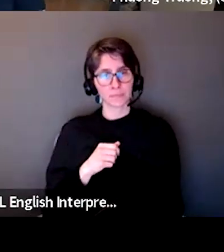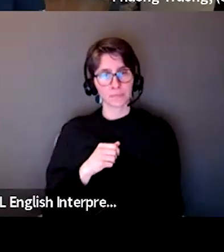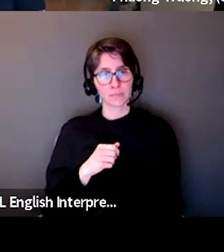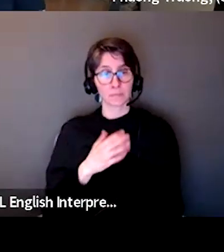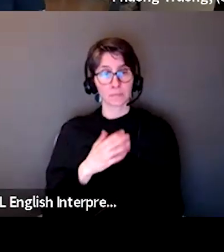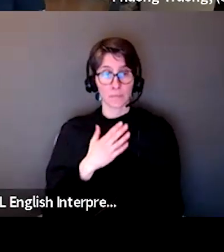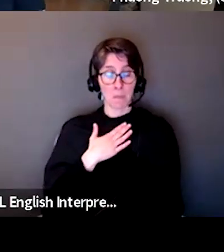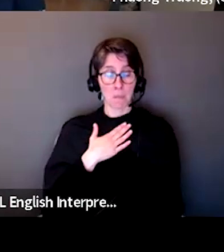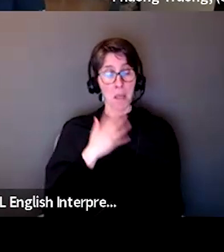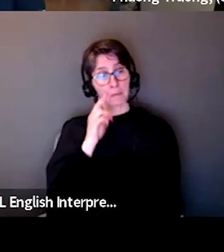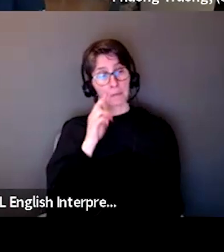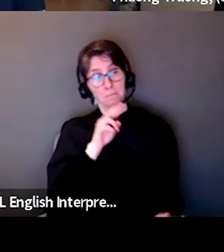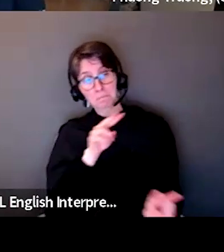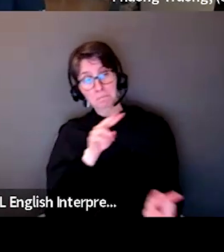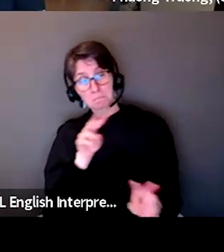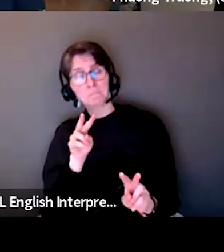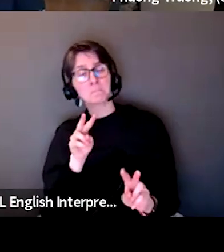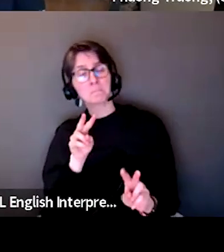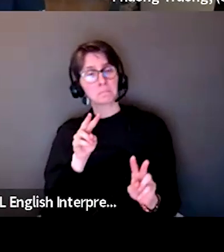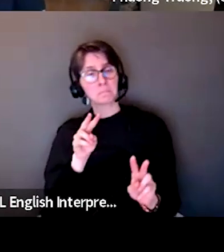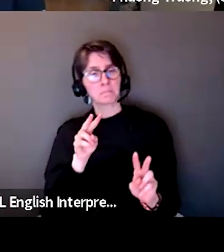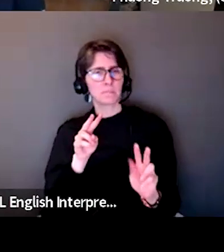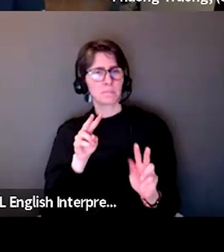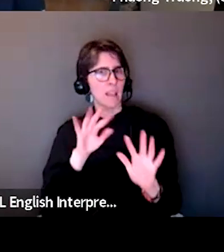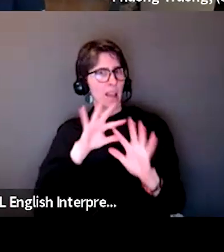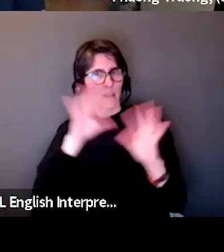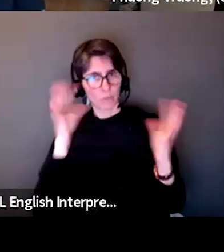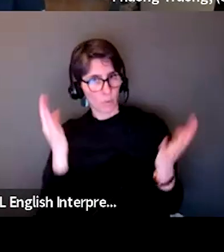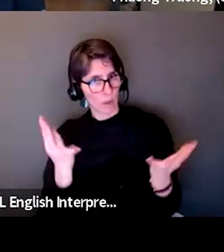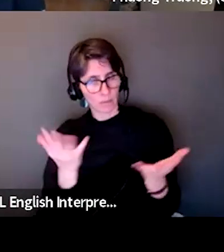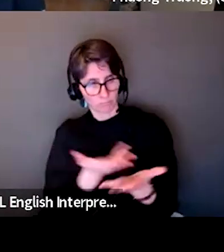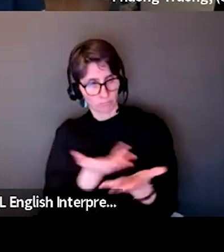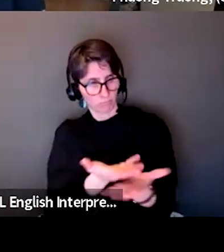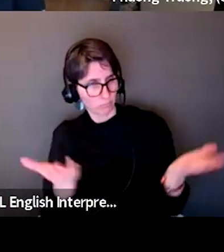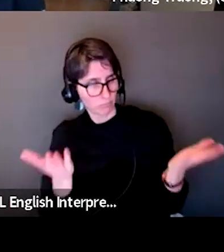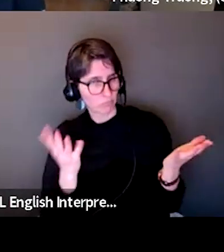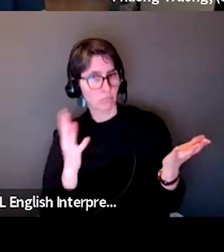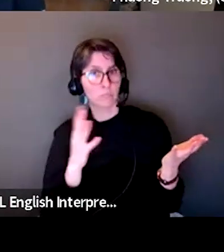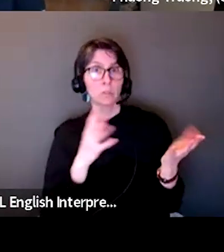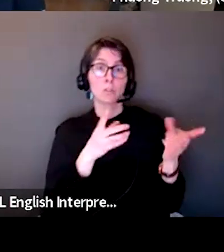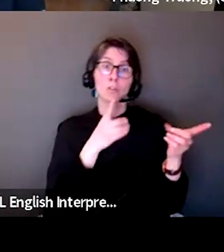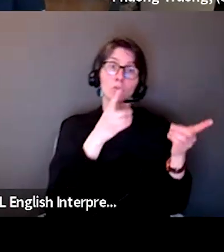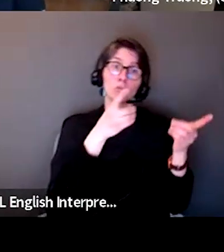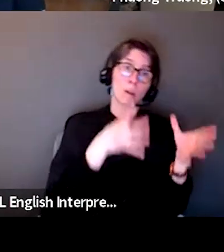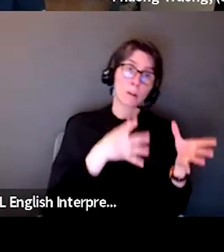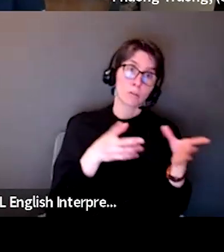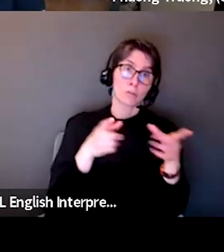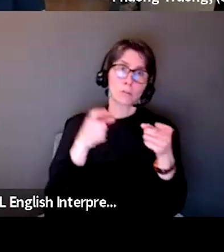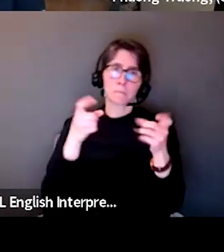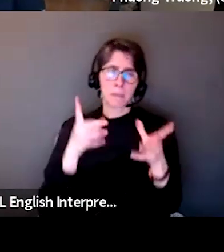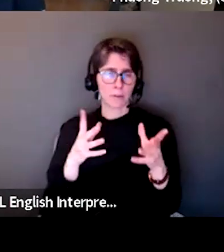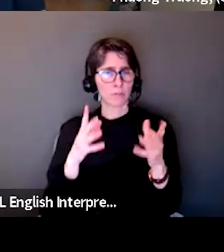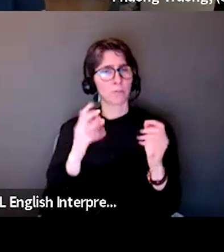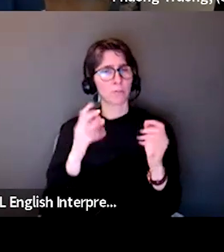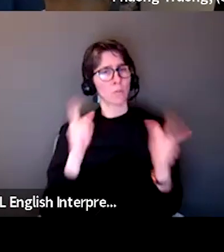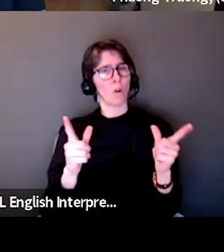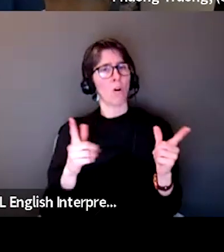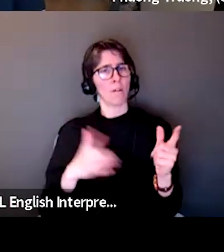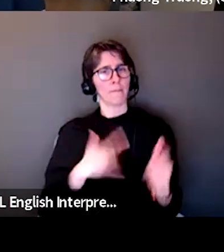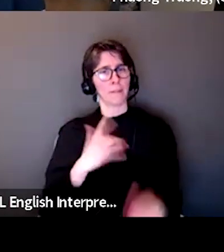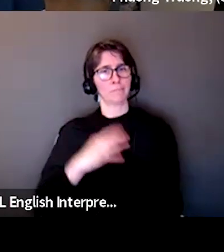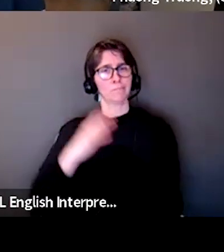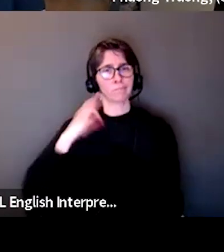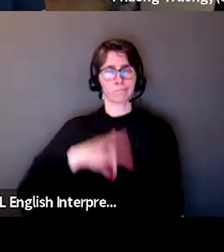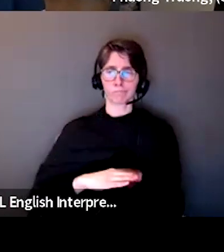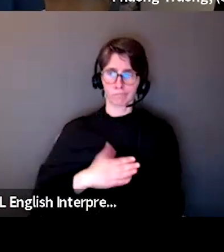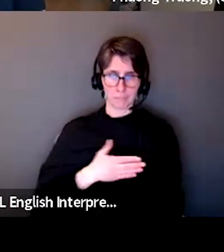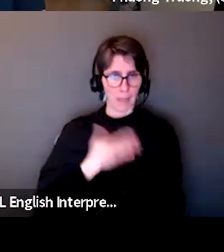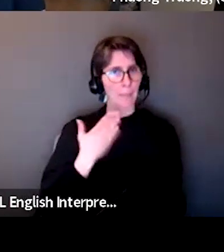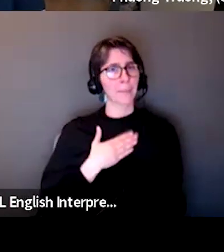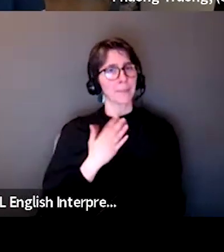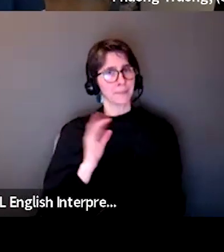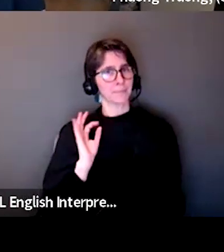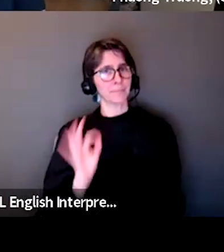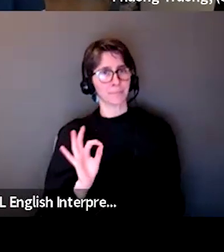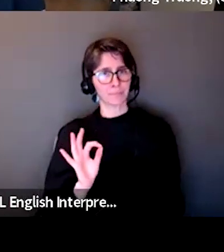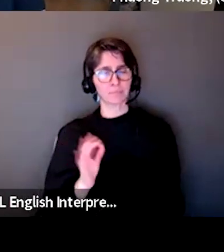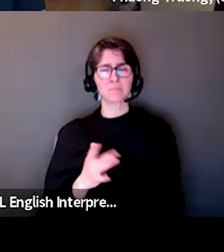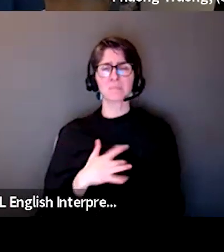I can tell, everyone, including directors, are happy with this decision, and I think it has, you